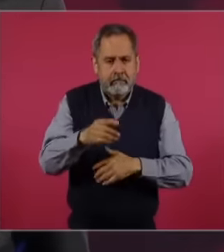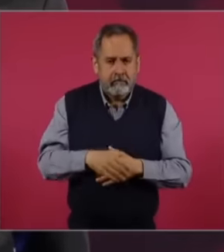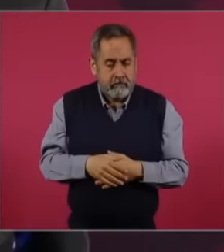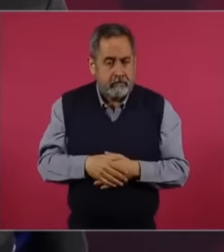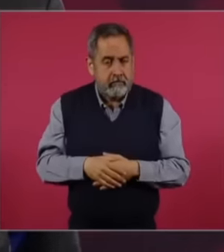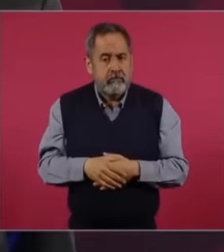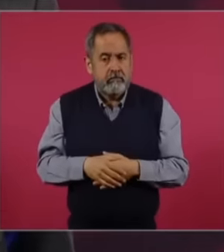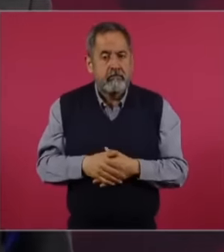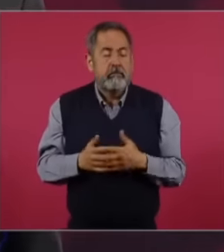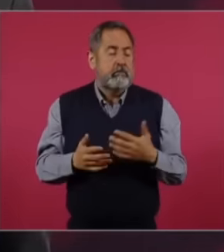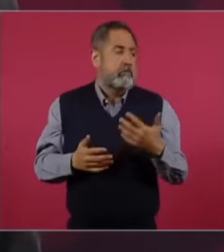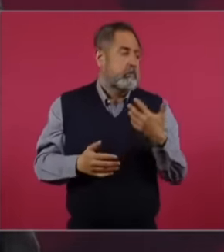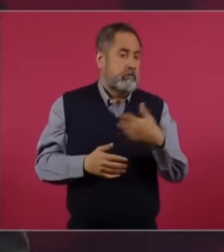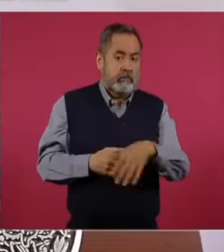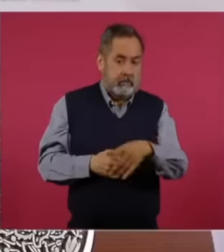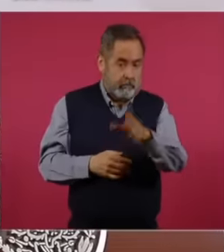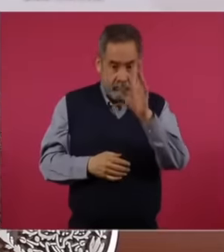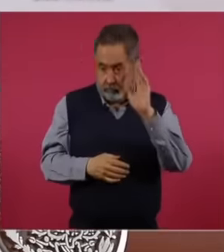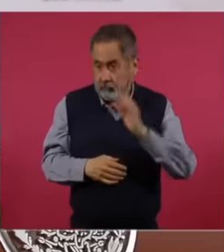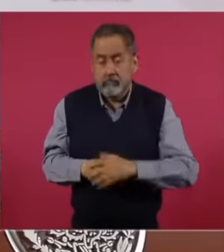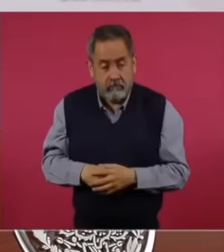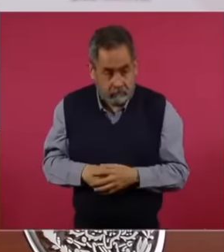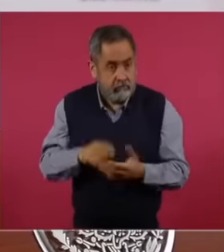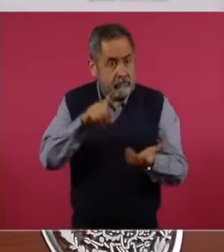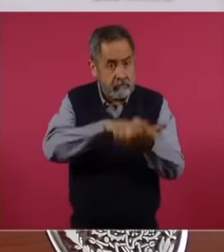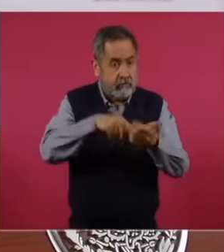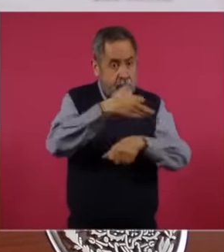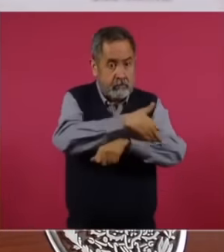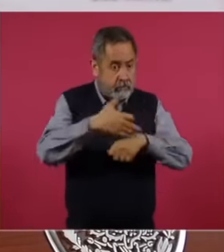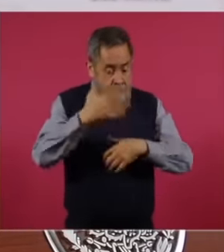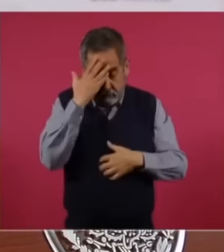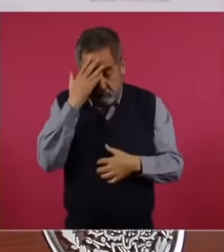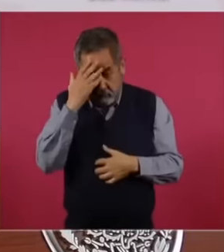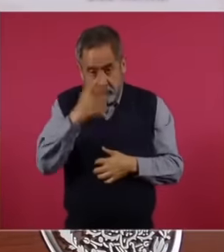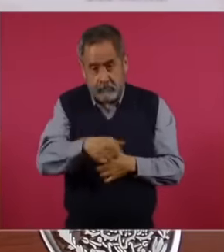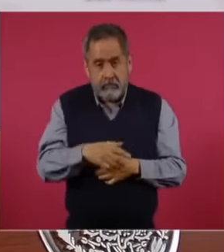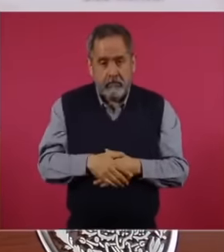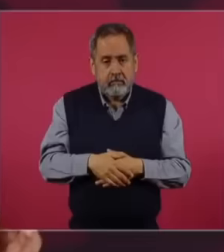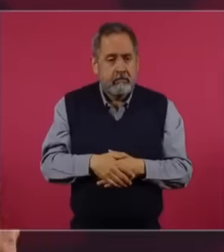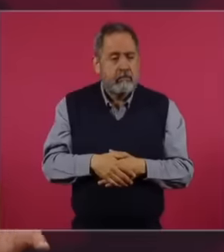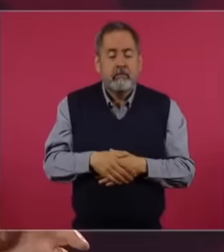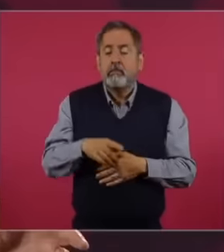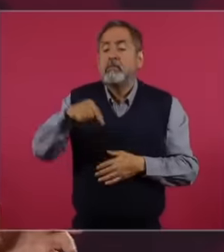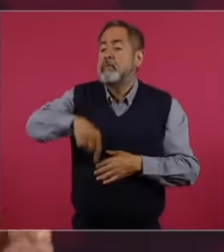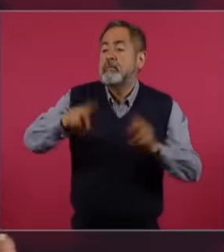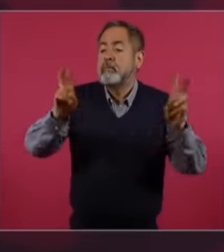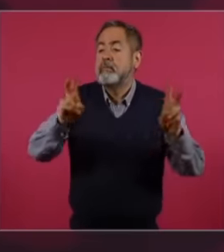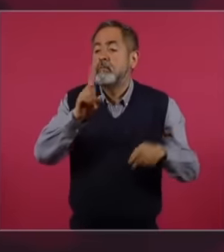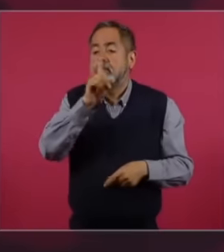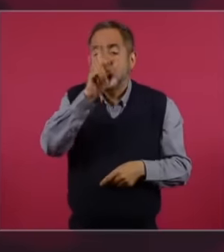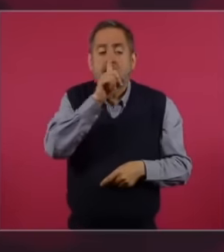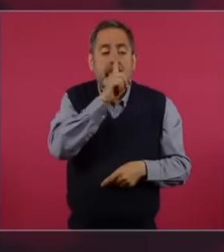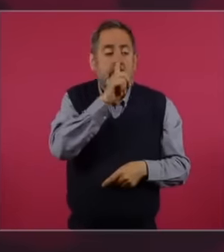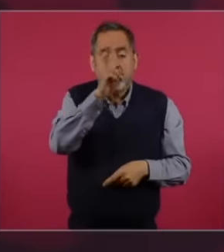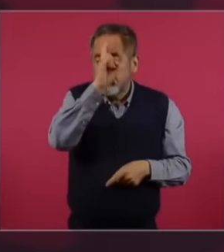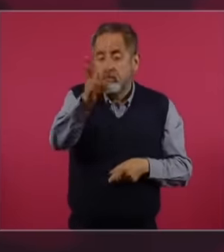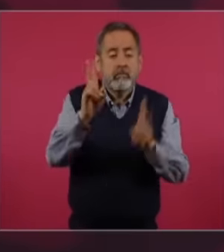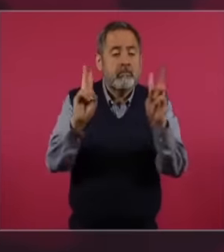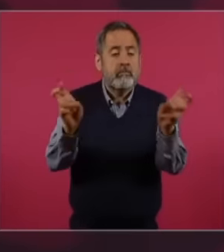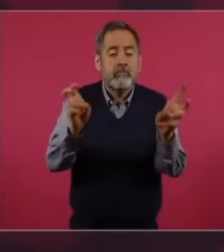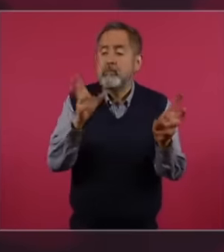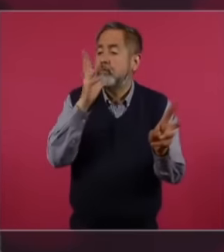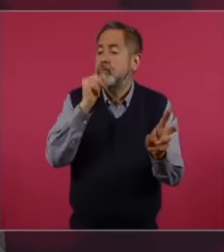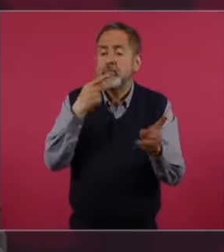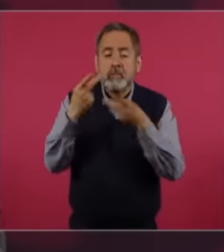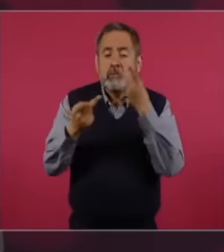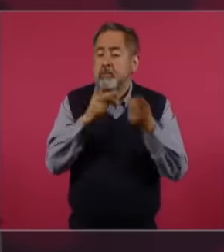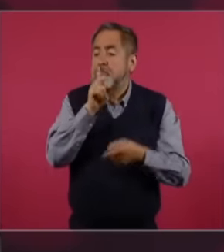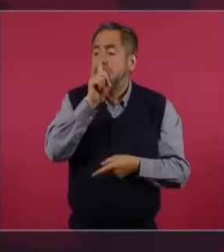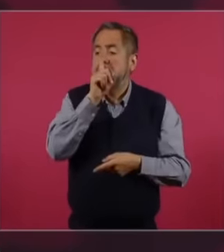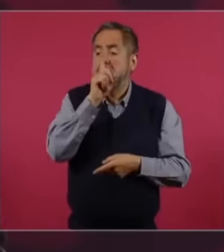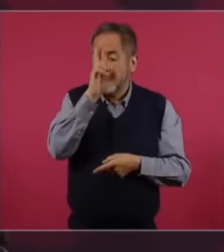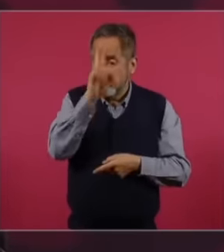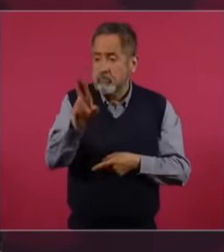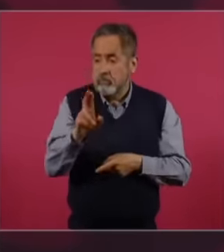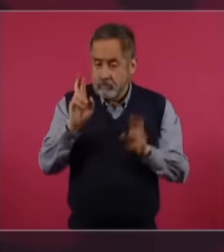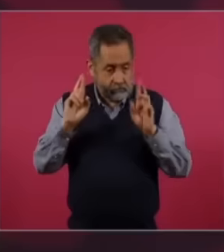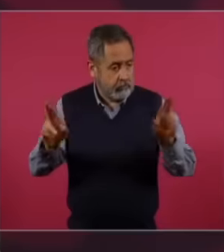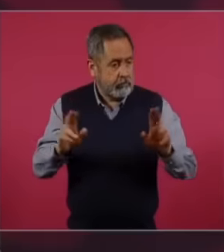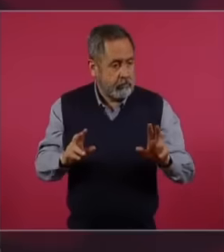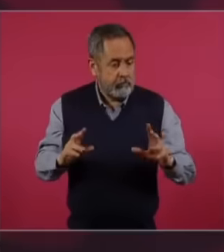let's not talk about this they meet and don't talk they put up with it but for But there are times when the topic